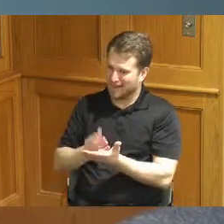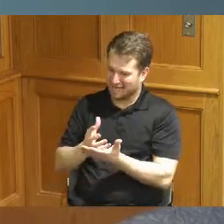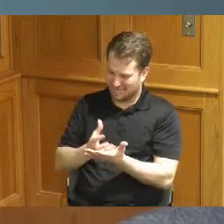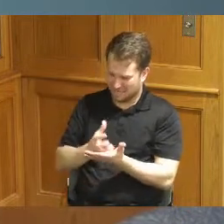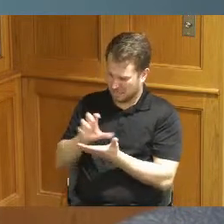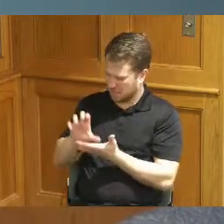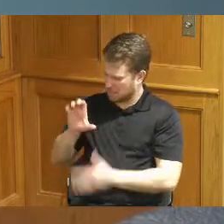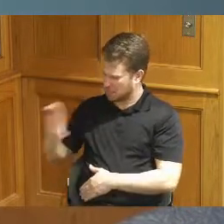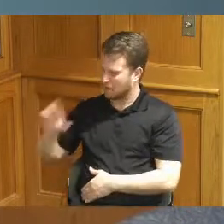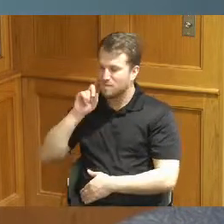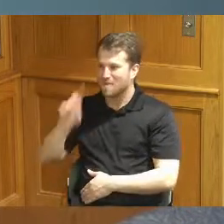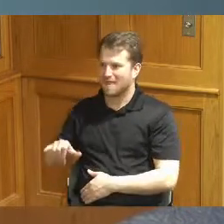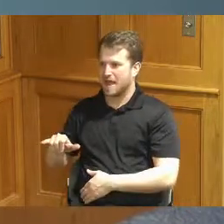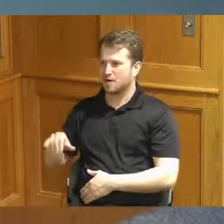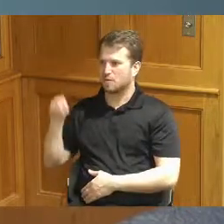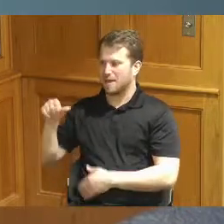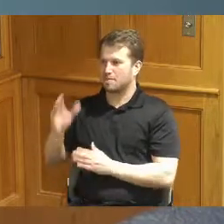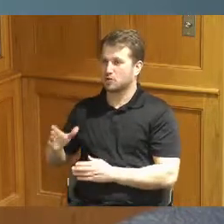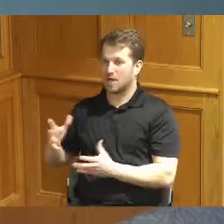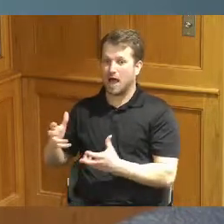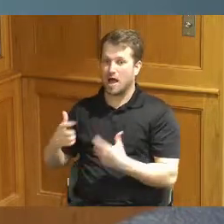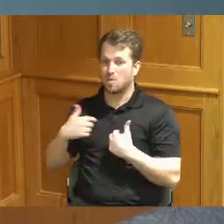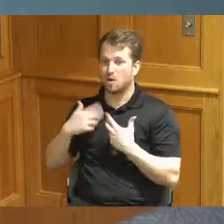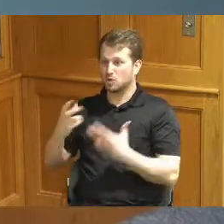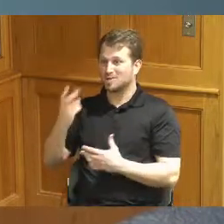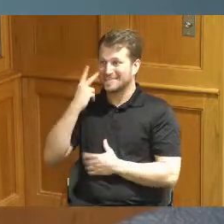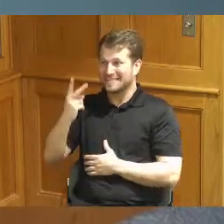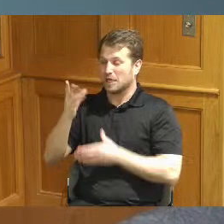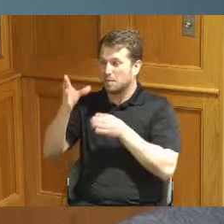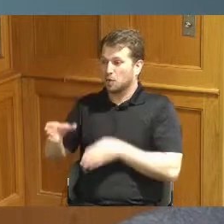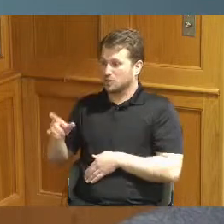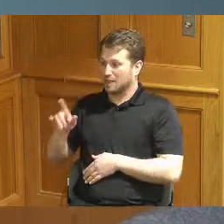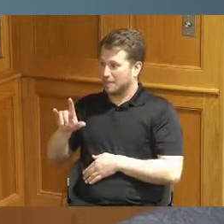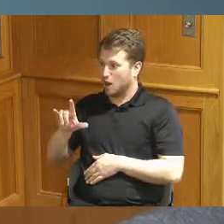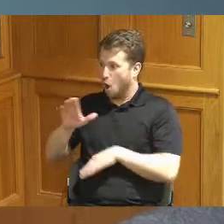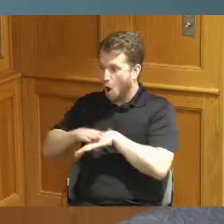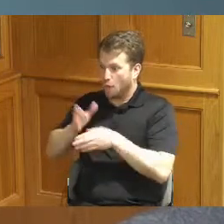somebody I want to see a street walker myself I've never seen one I want to see a street walker